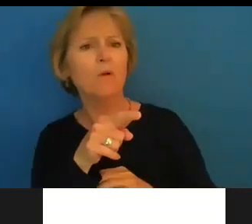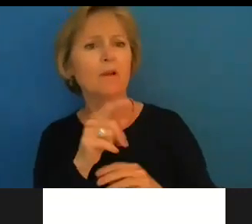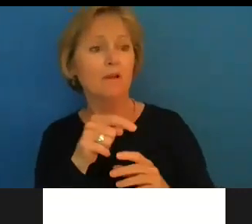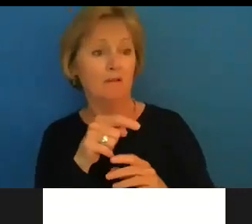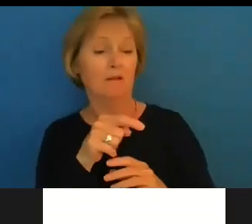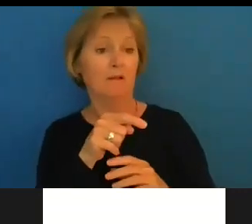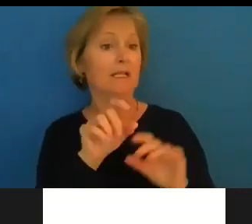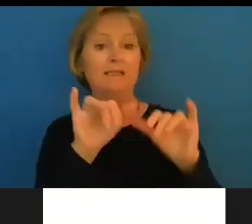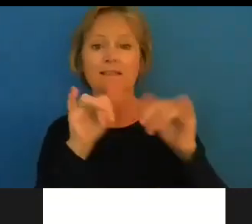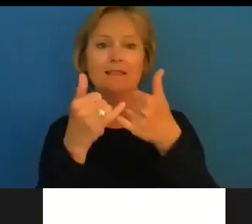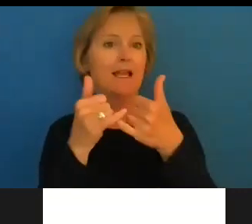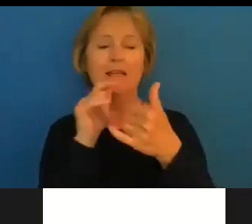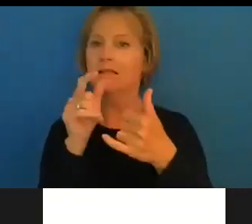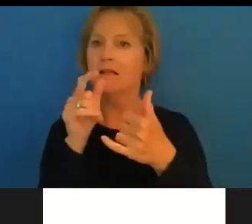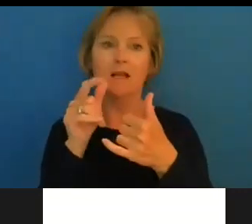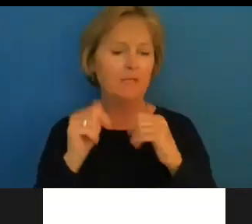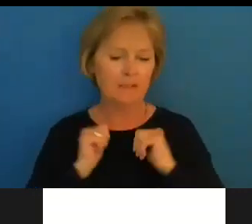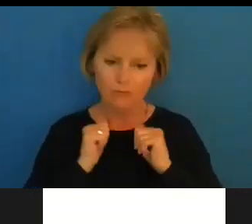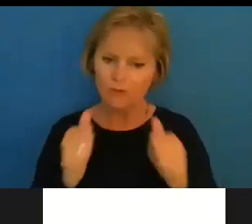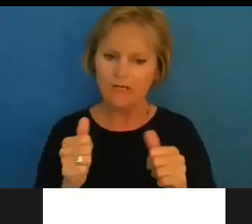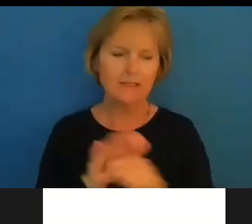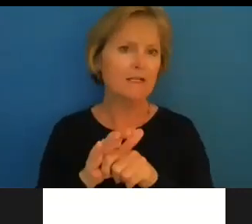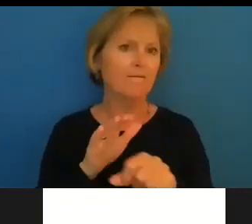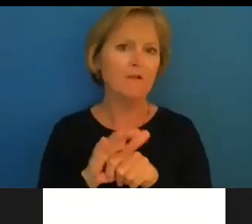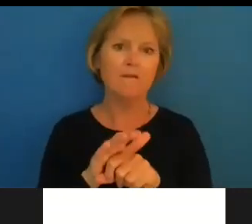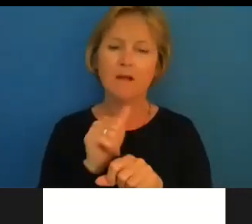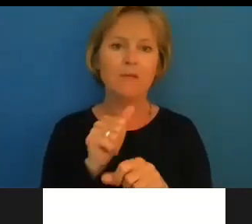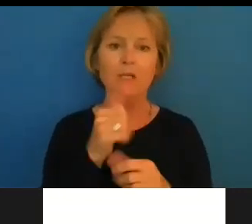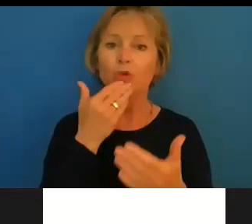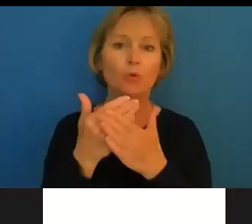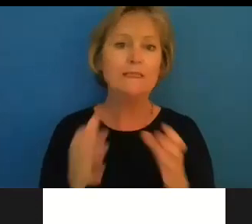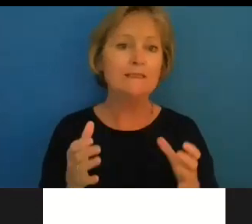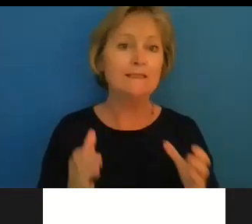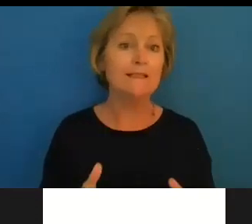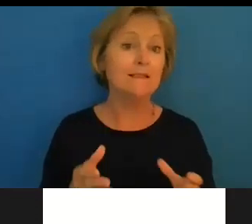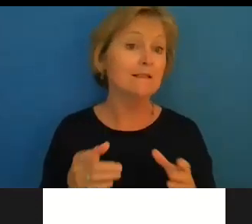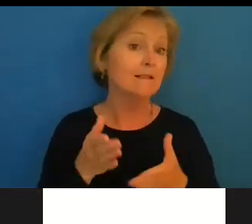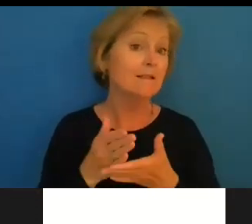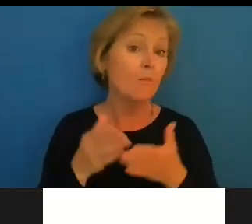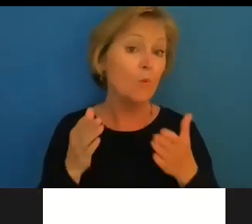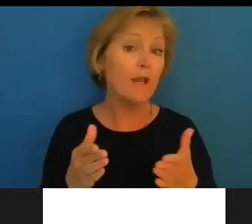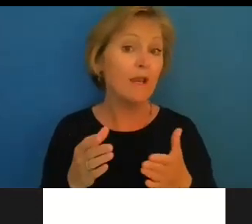as not being productive enough, not being good citizens in some way or another.